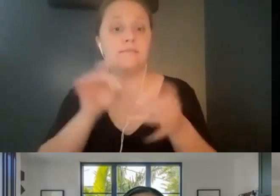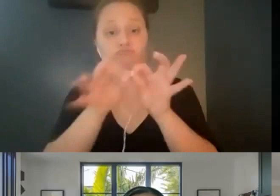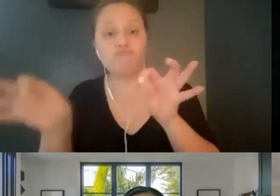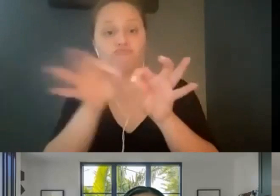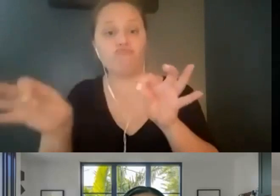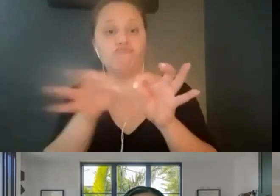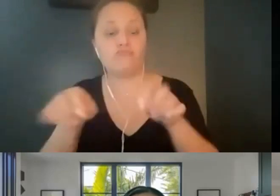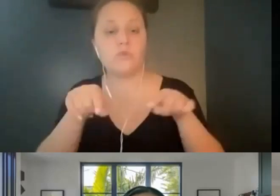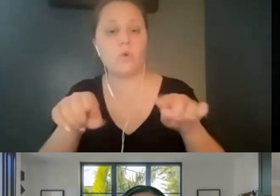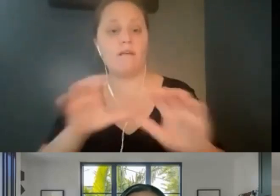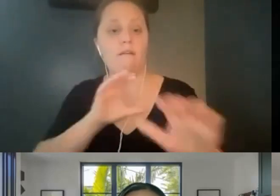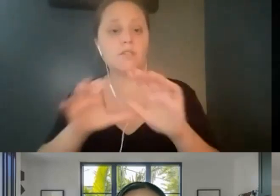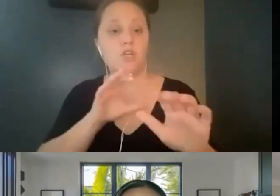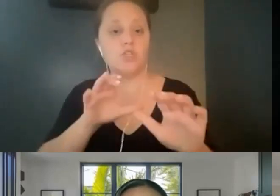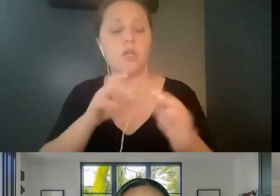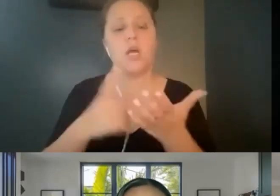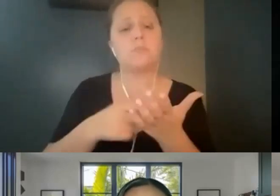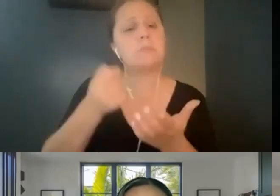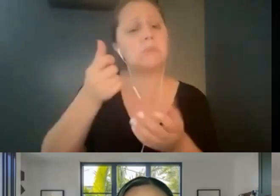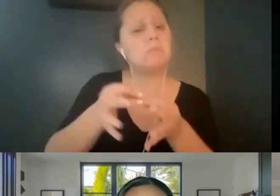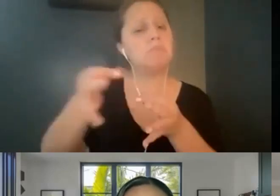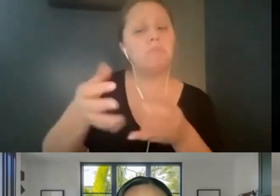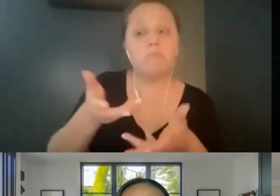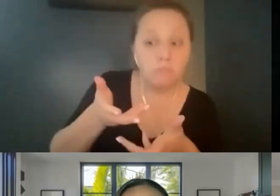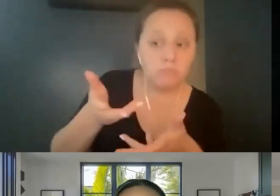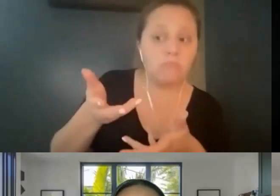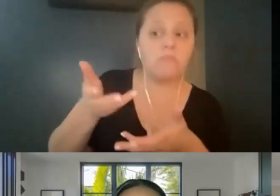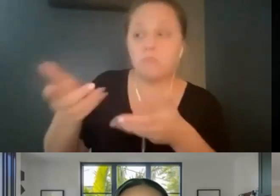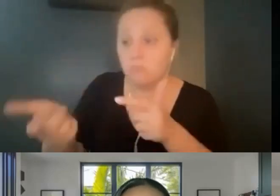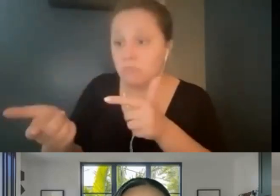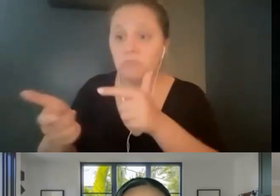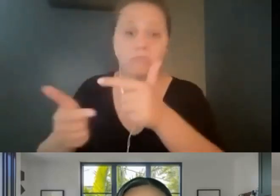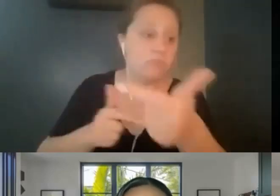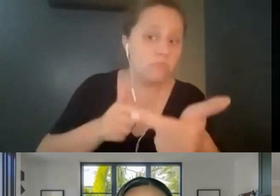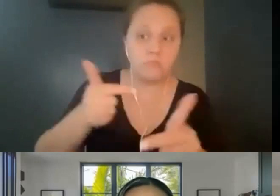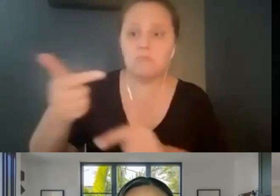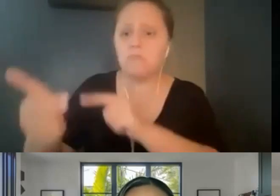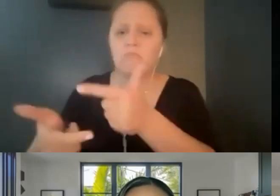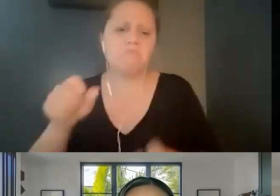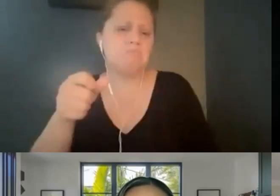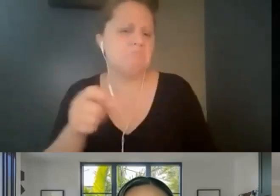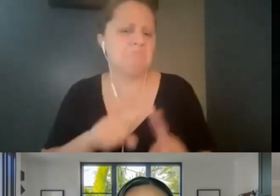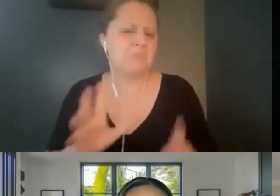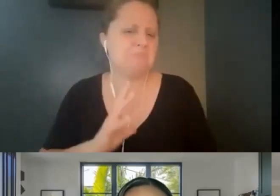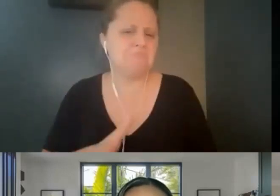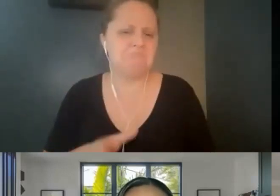While it may take us a little bit longer to have the conversation and for everyone to engage. Then,